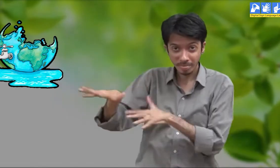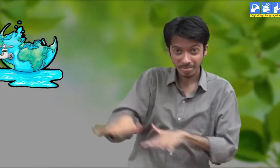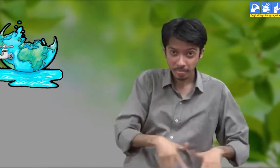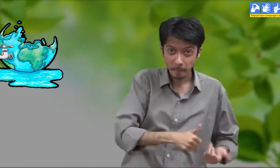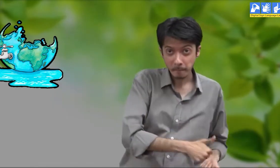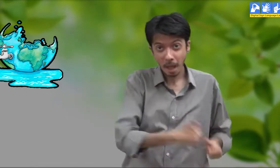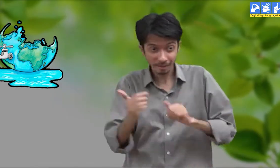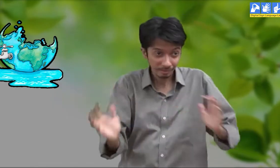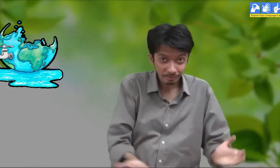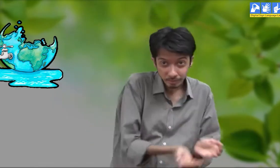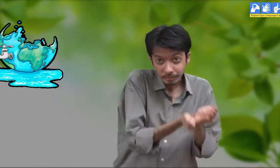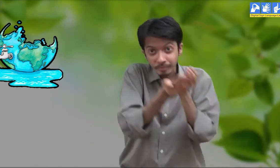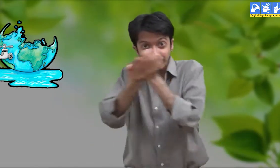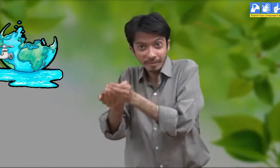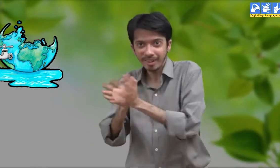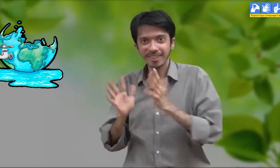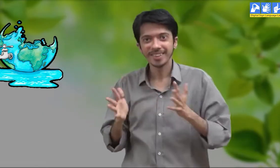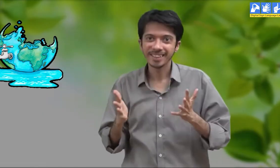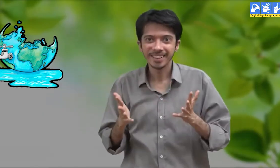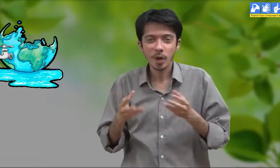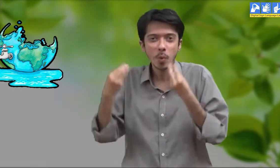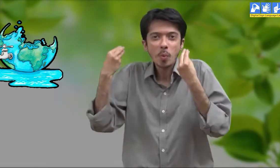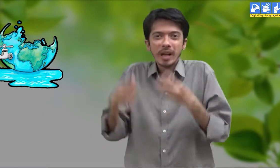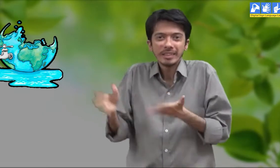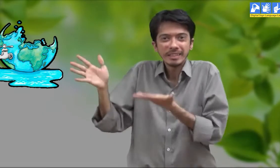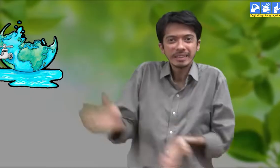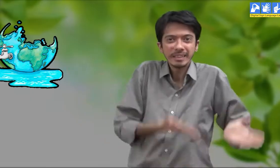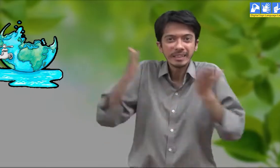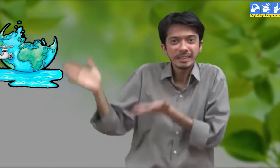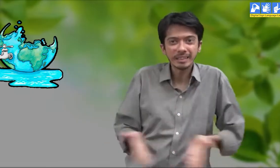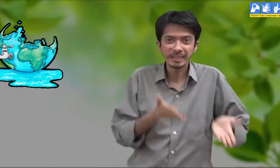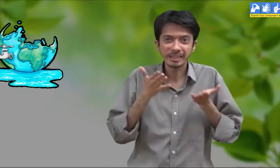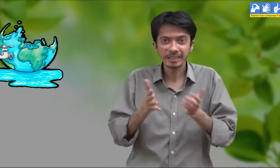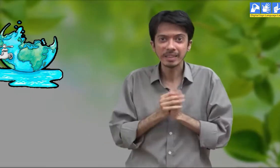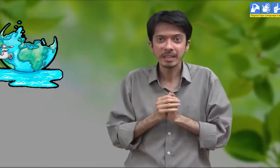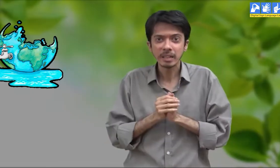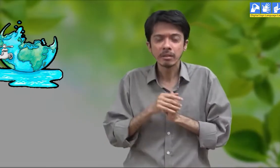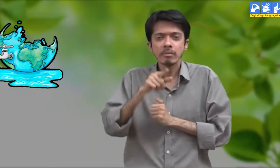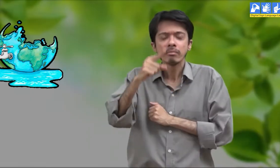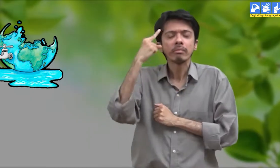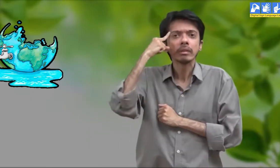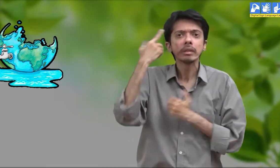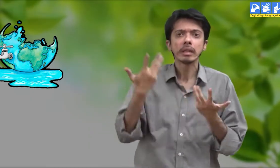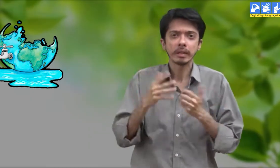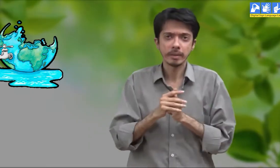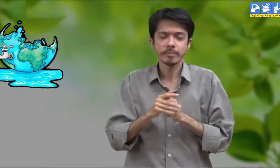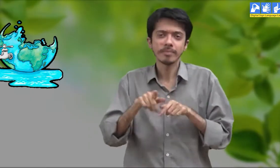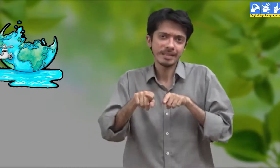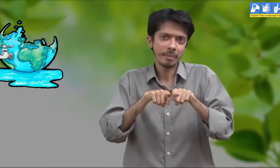Can we bring back the wasted water? No. It is wasted because we left the water running.